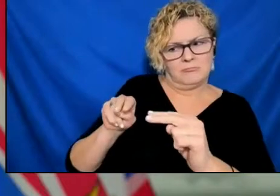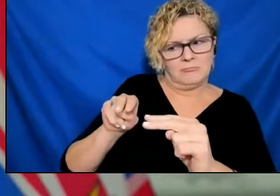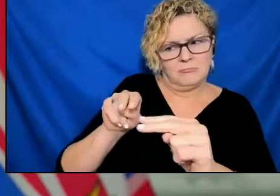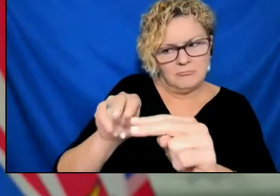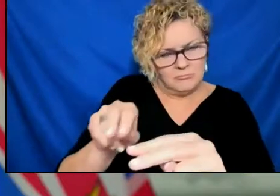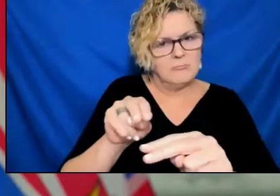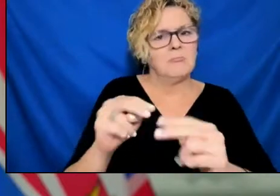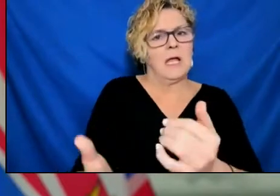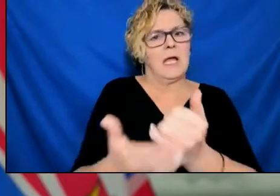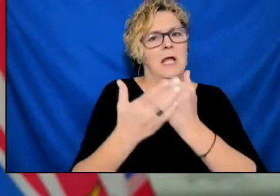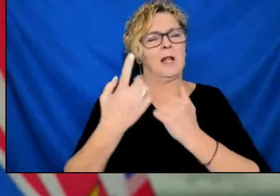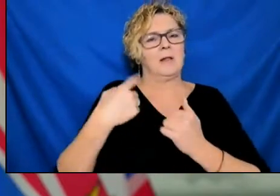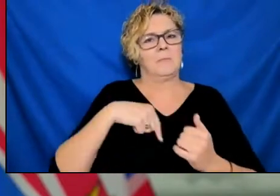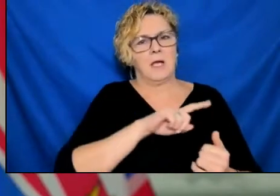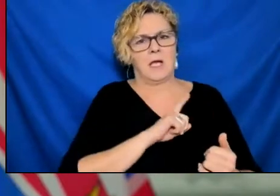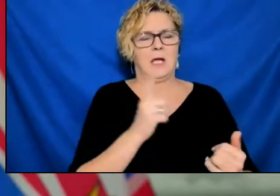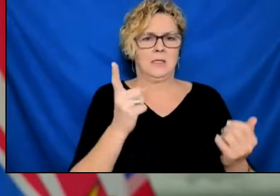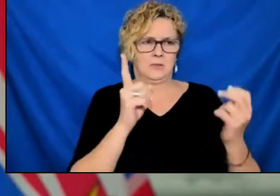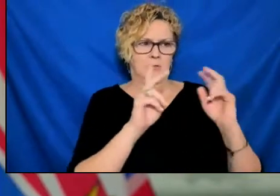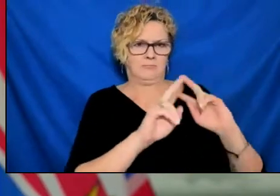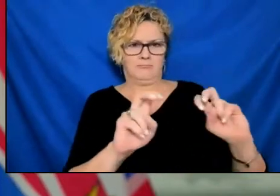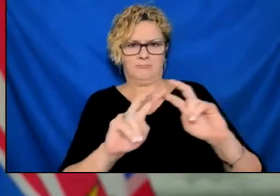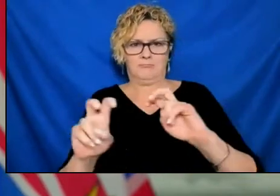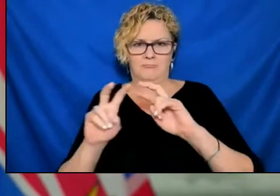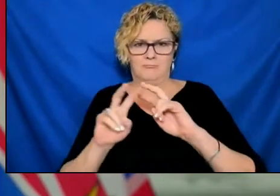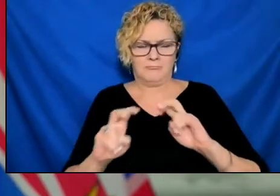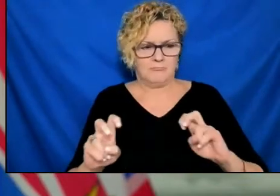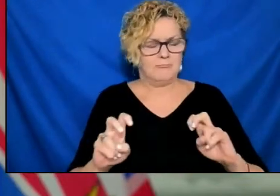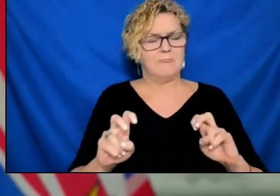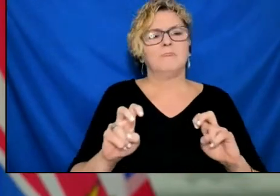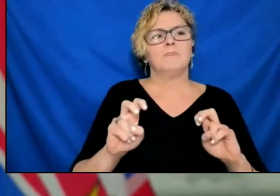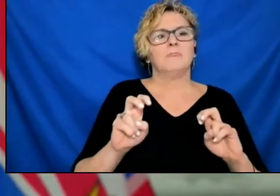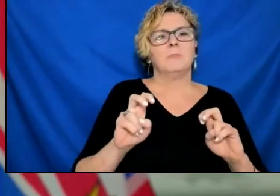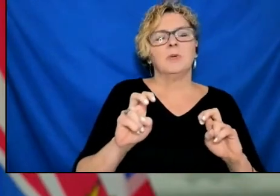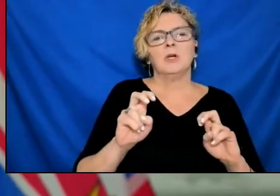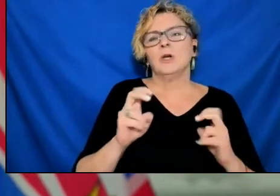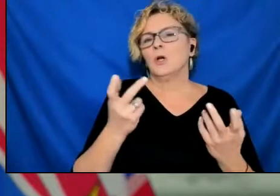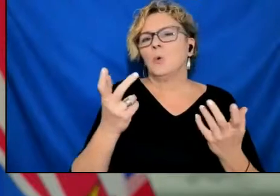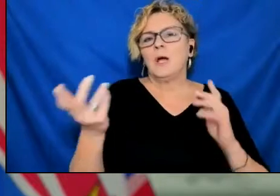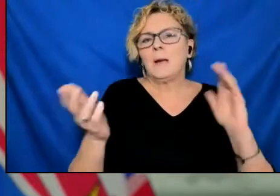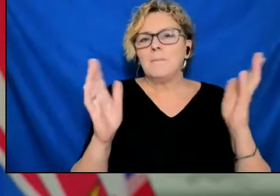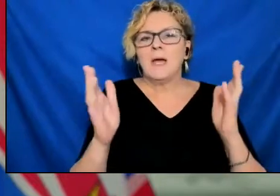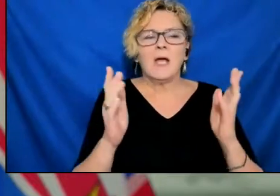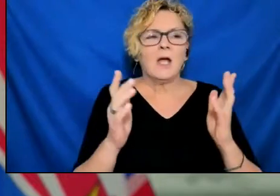As well we have other surveillance streams that augment and support our testing.